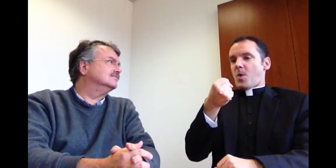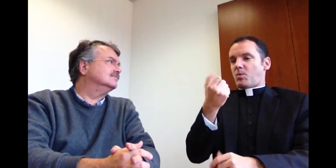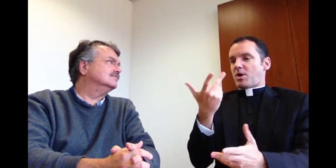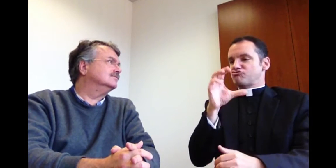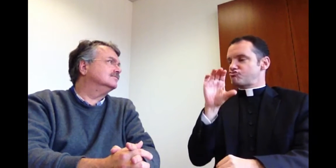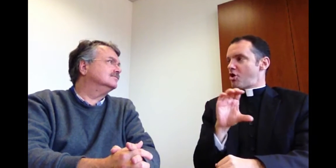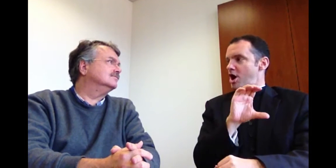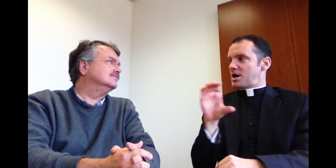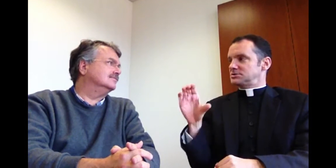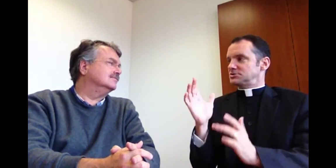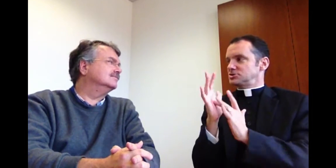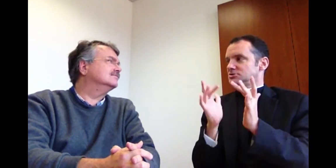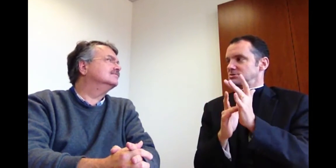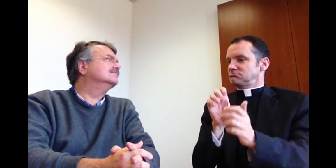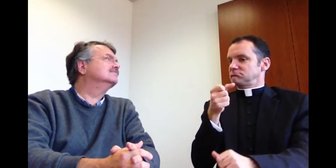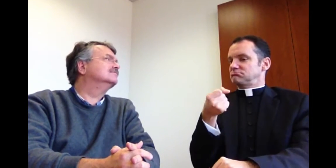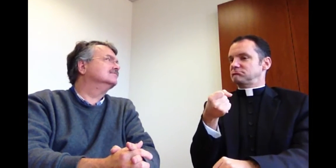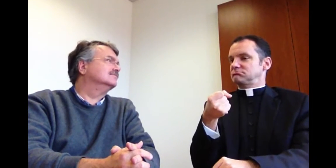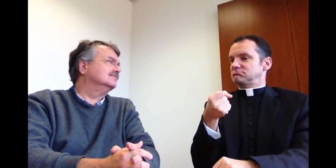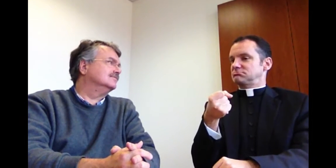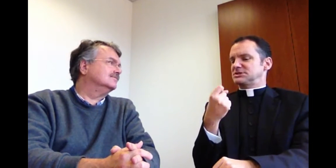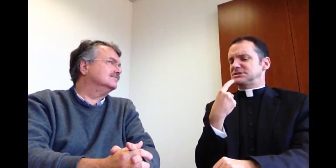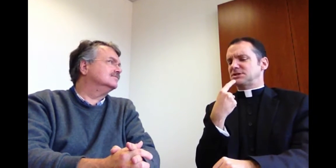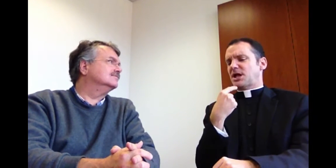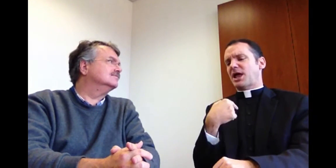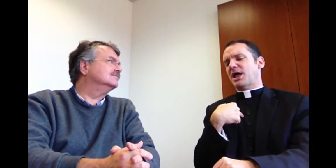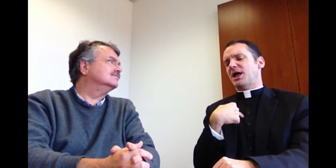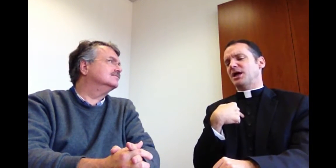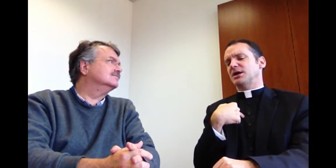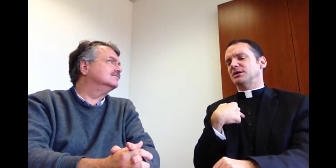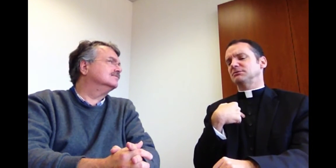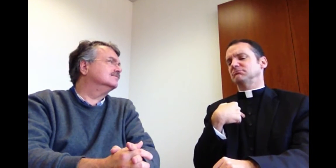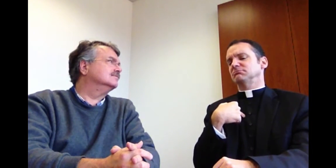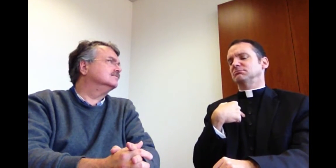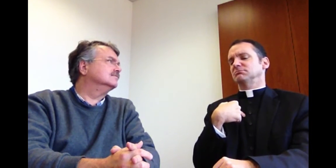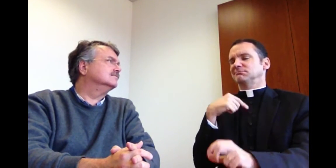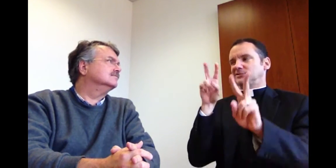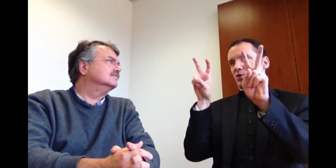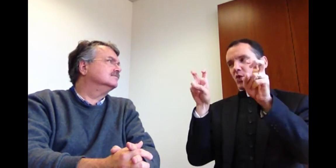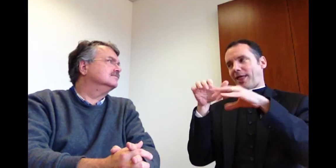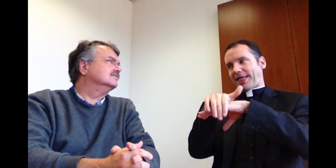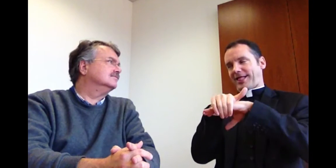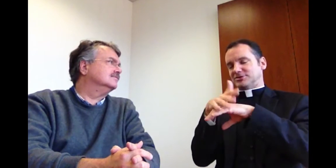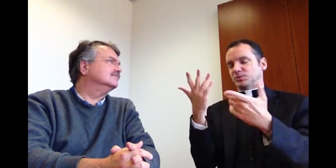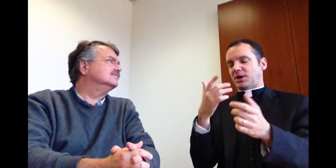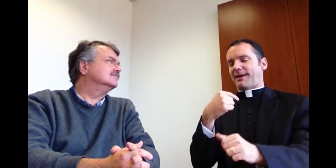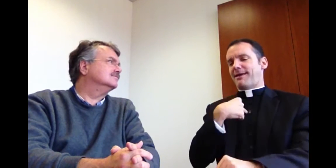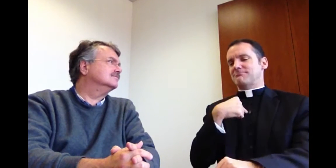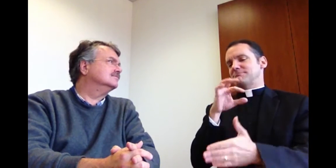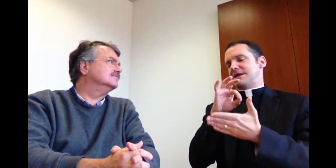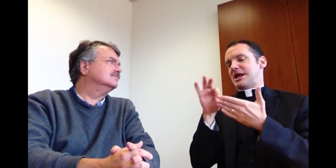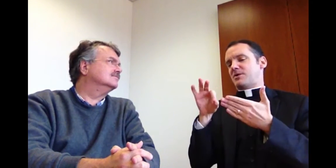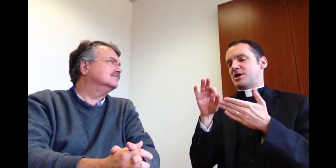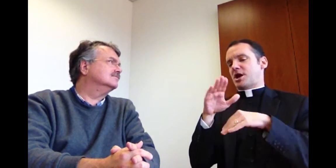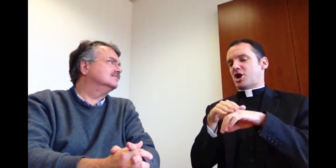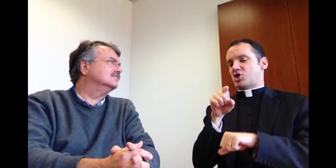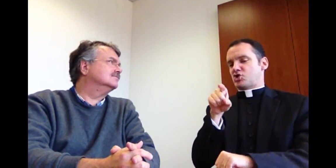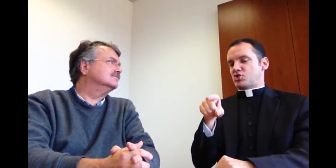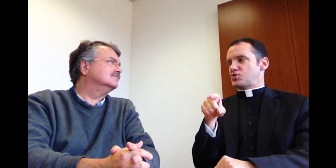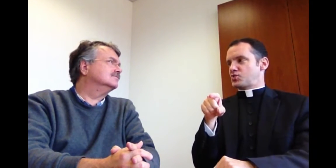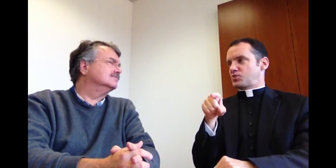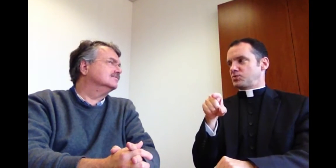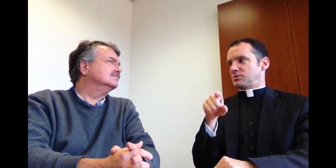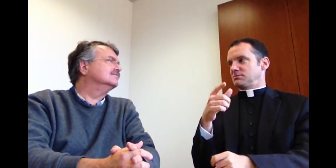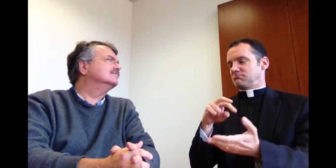holding a crucifix. While he was looking at Jesus, he was saying to him, "I am counting on you."